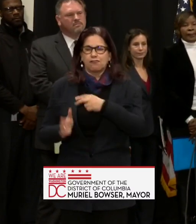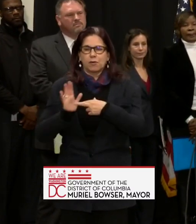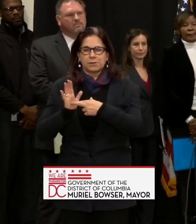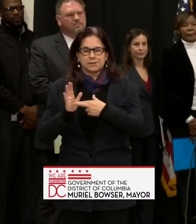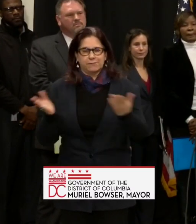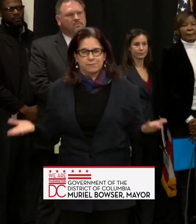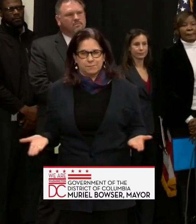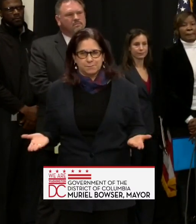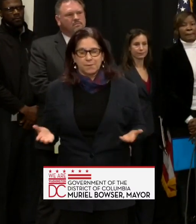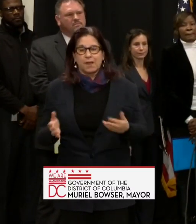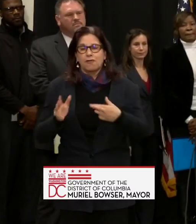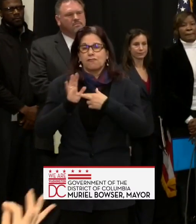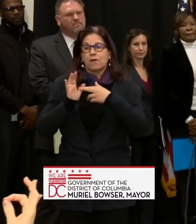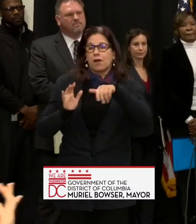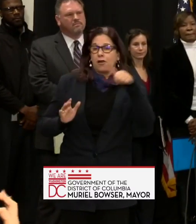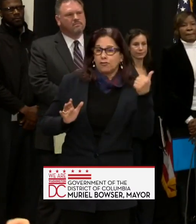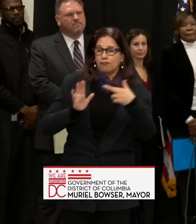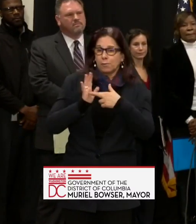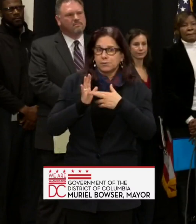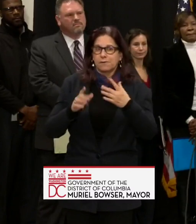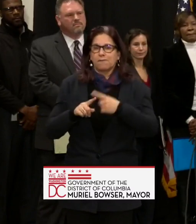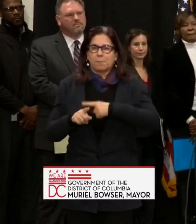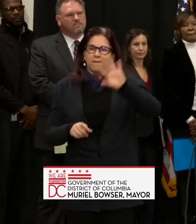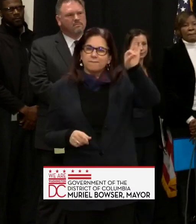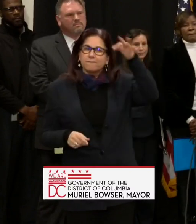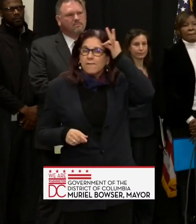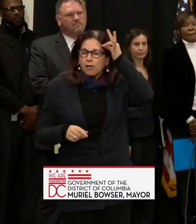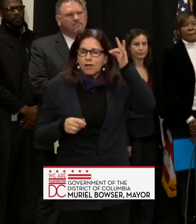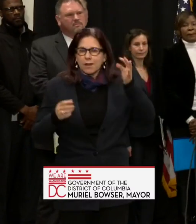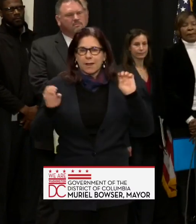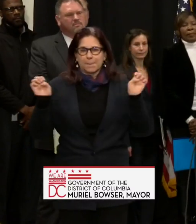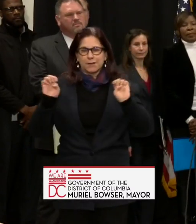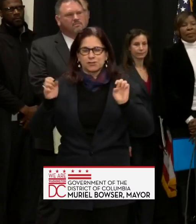EMERGENCY MANAGEMENT AGENCY OR FEMA.